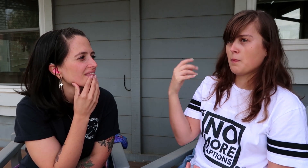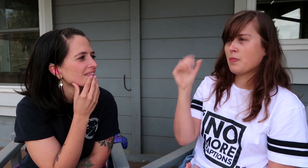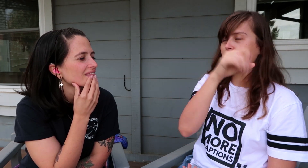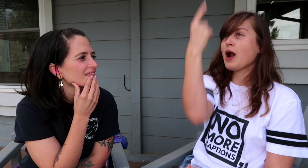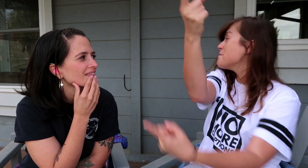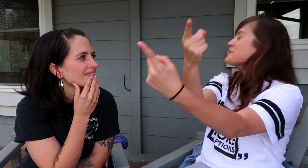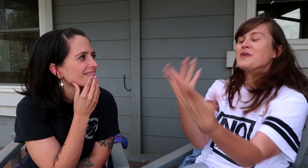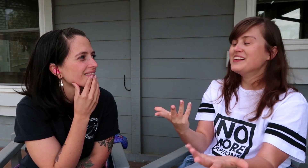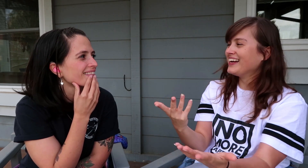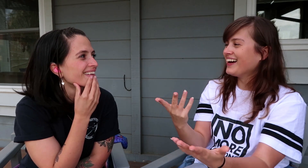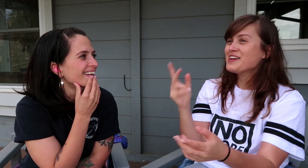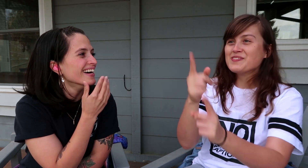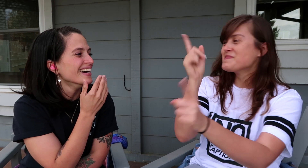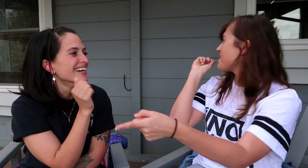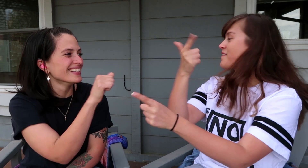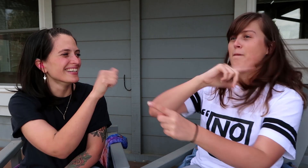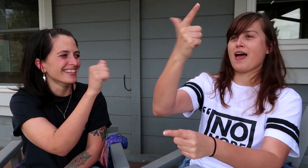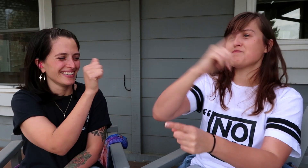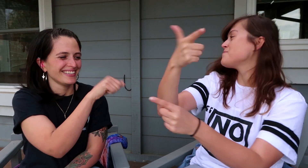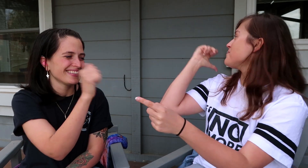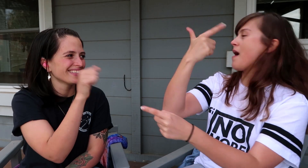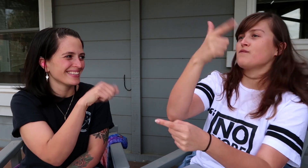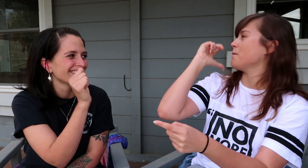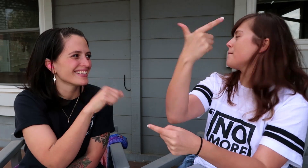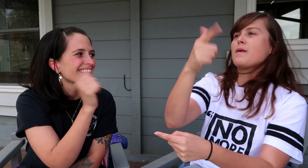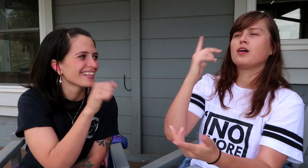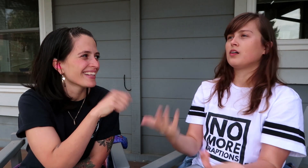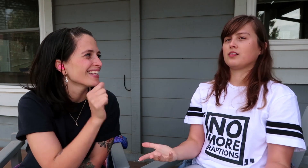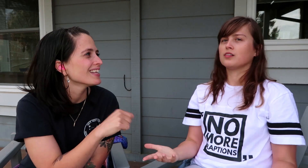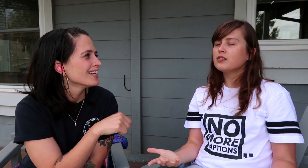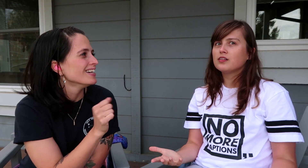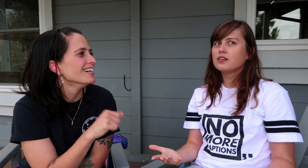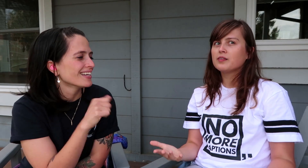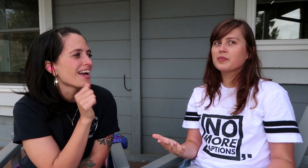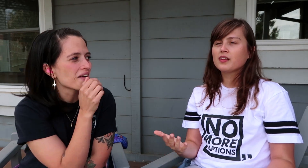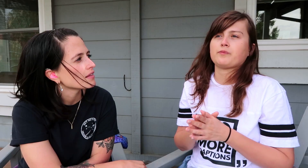But then I'll miss what just happened on the projector! It's like I constantly had to make sure to look back and forth!